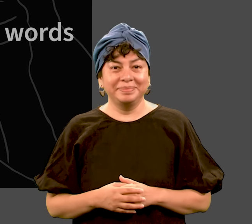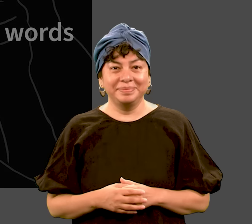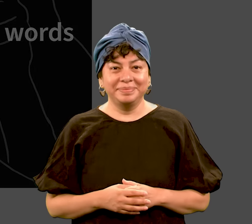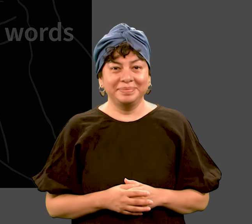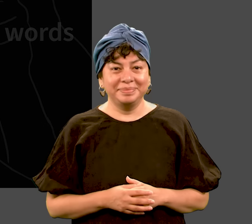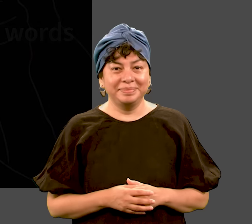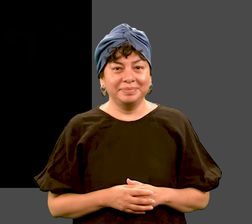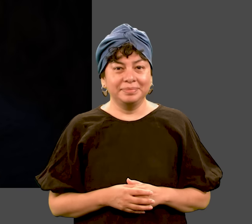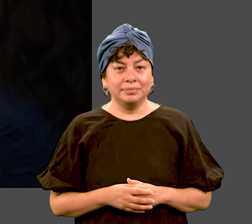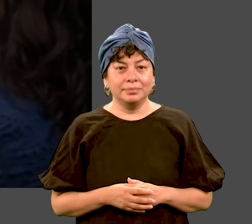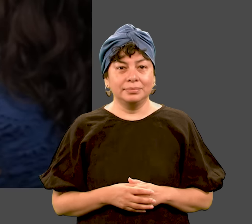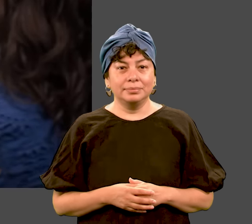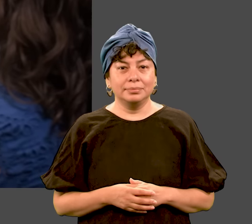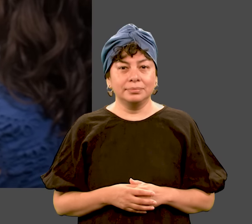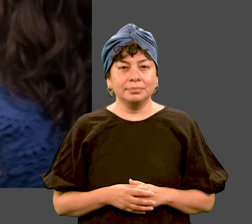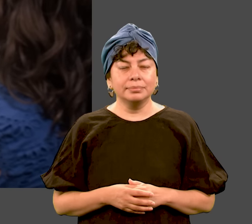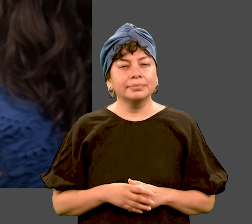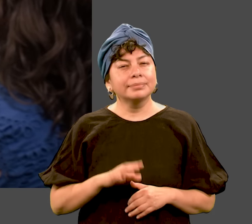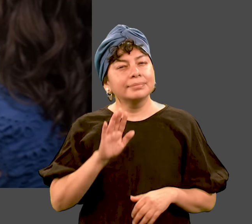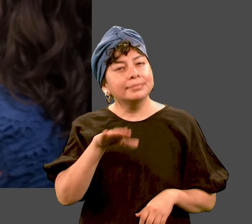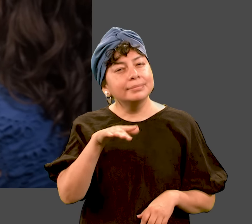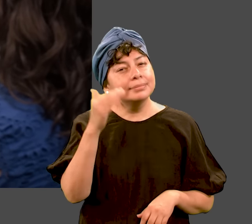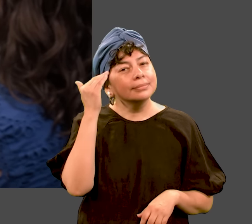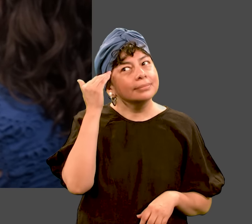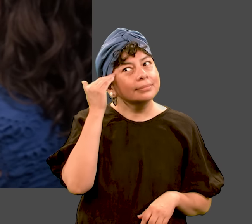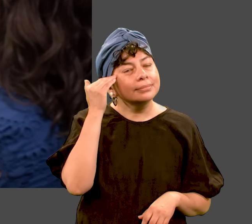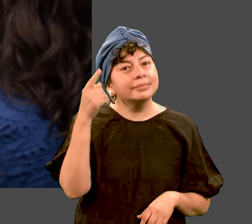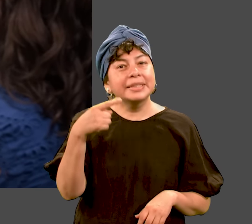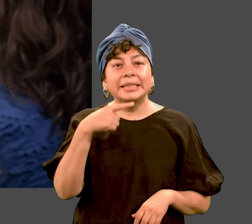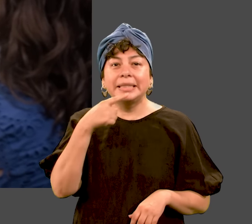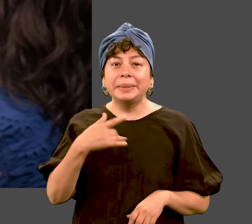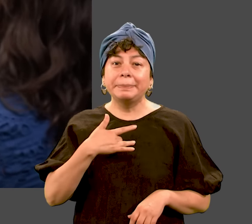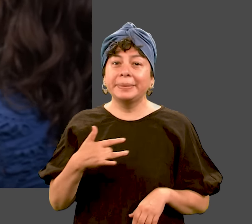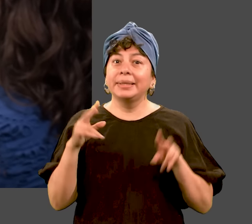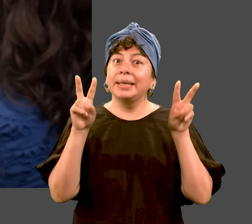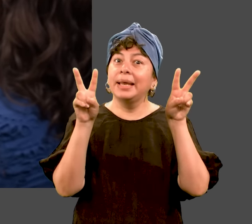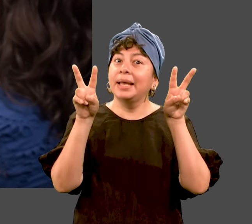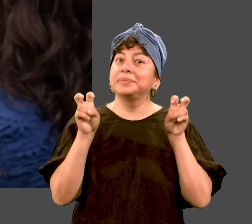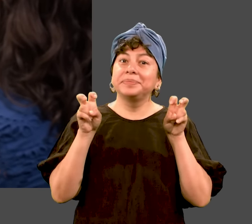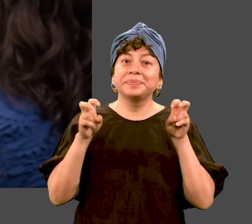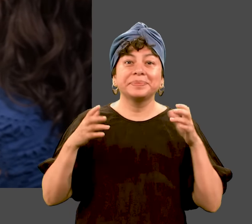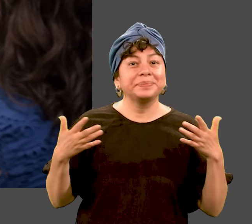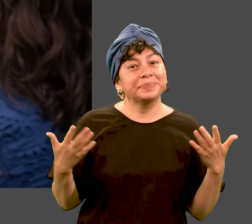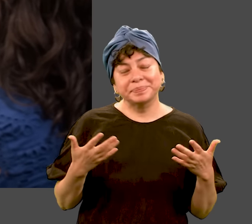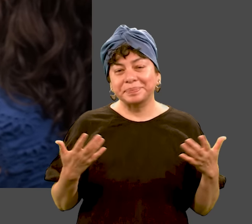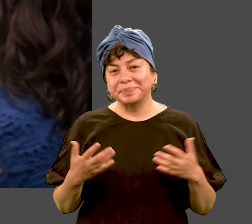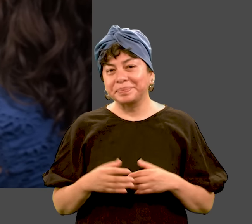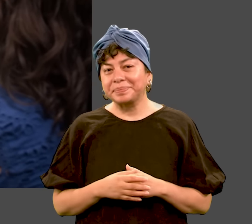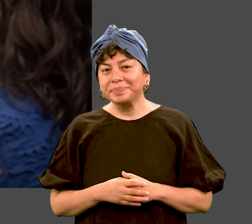So, you know, in the hearing world, there's a saying